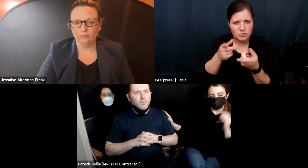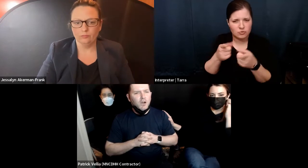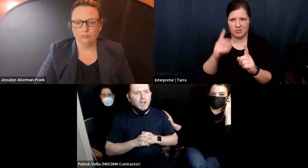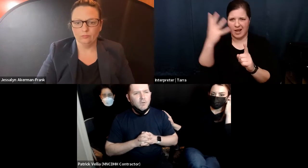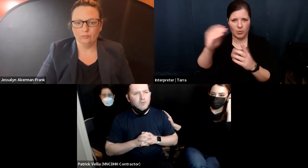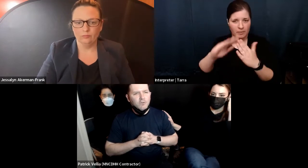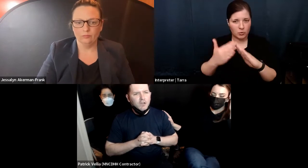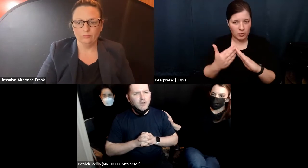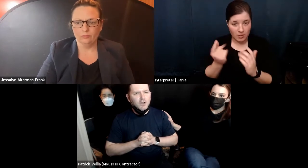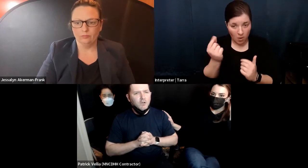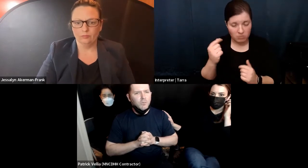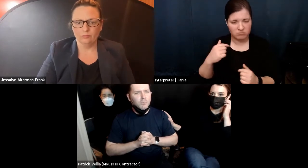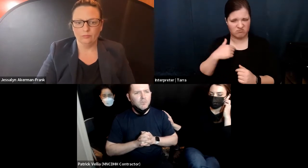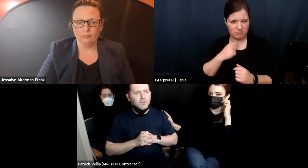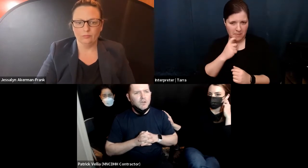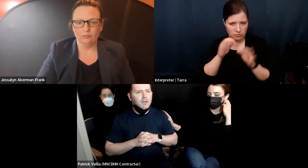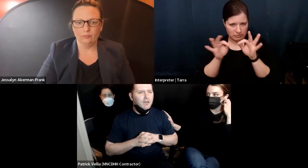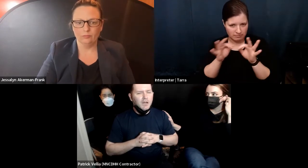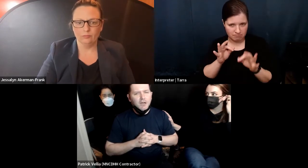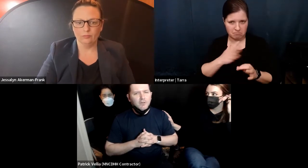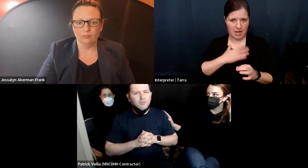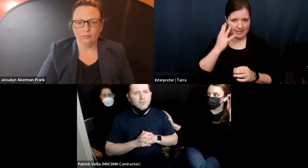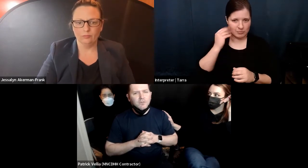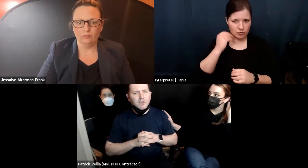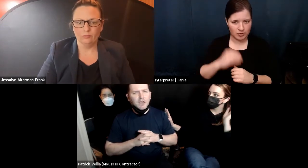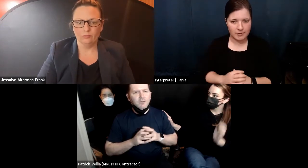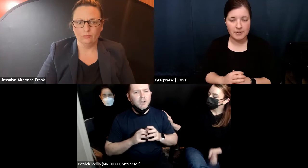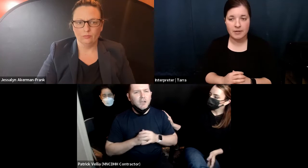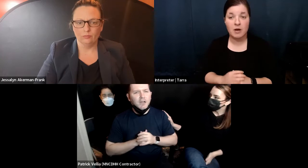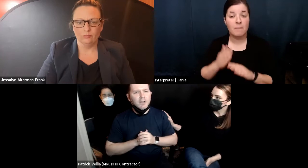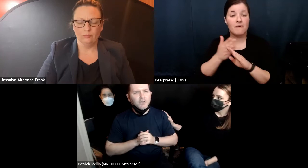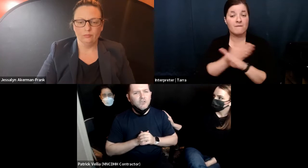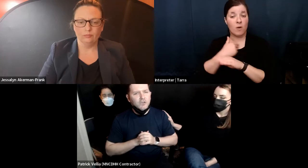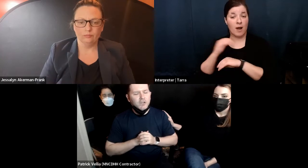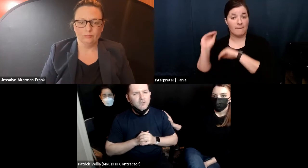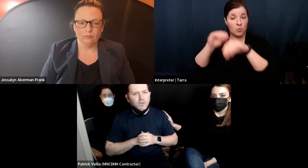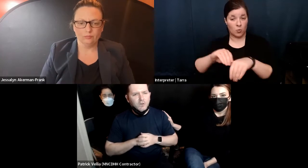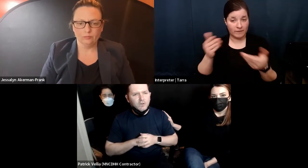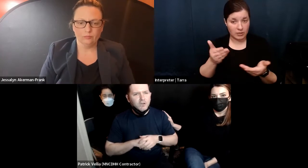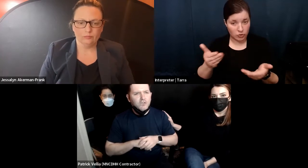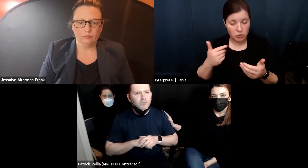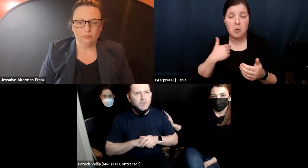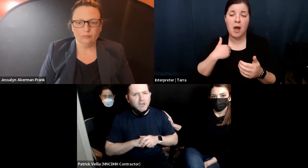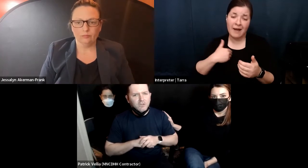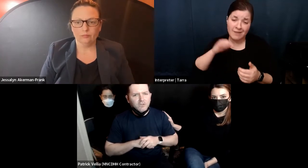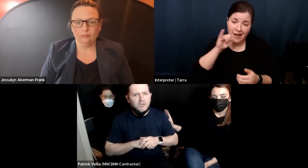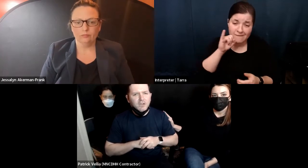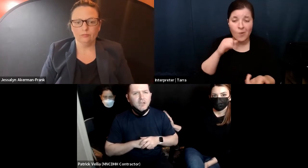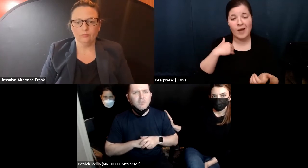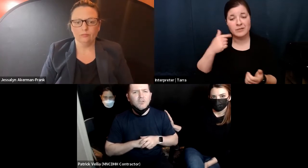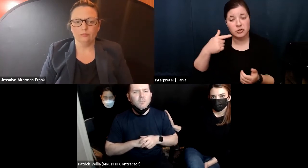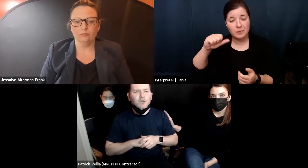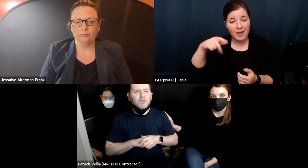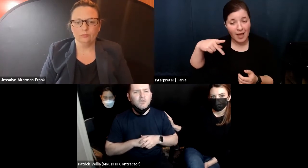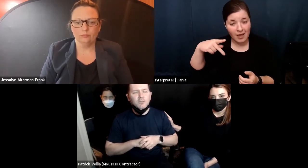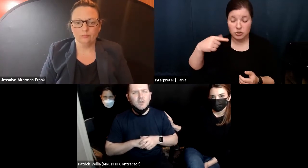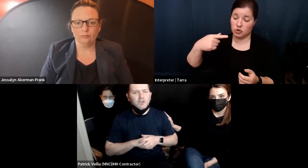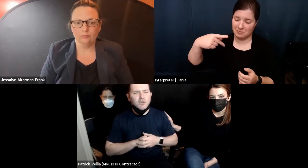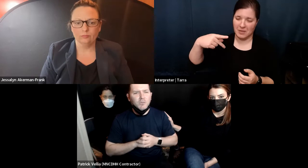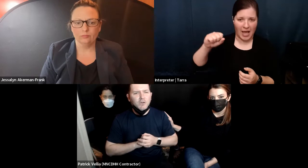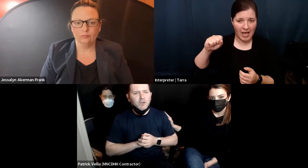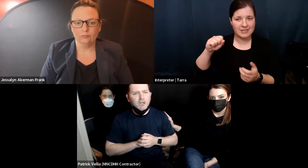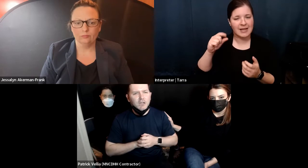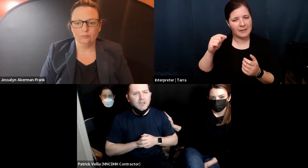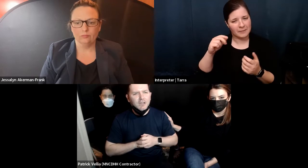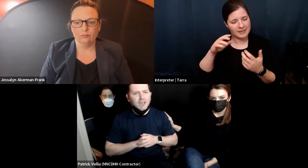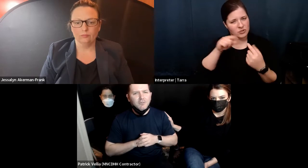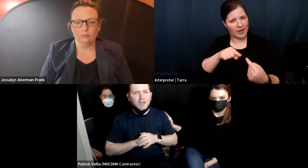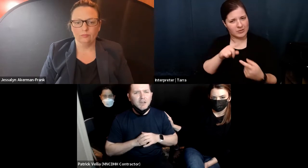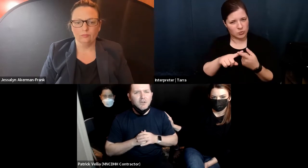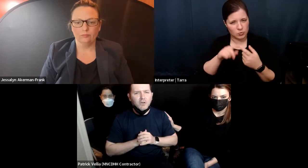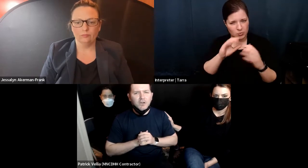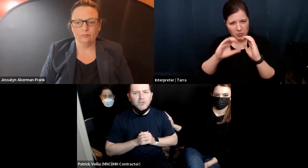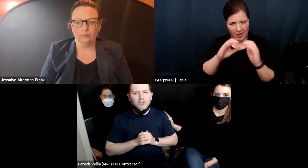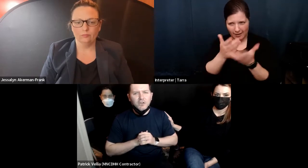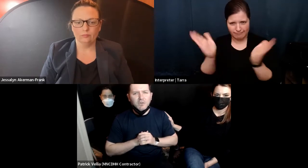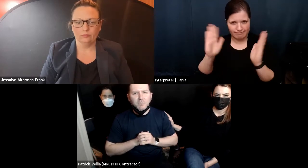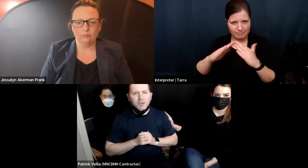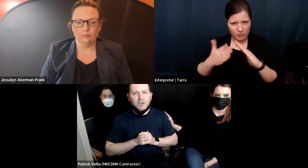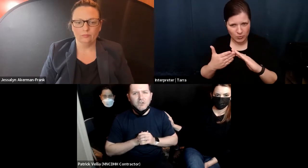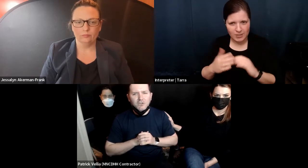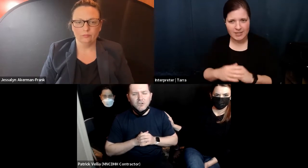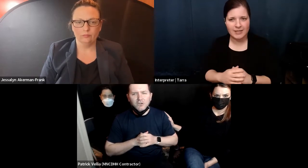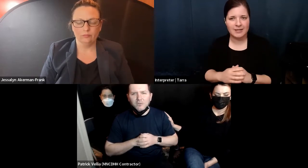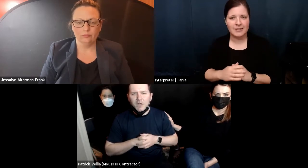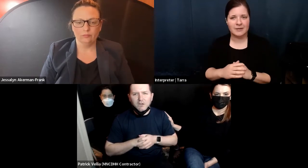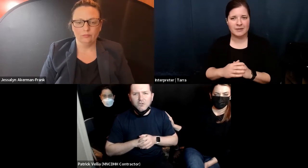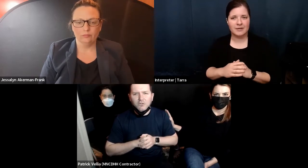So question 3, what challenges do we face in the community?